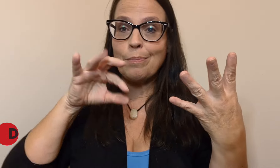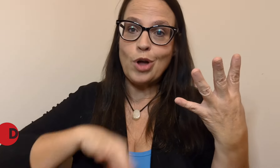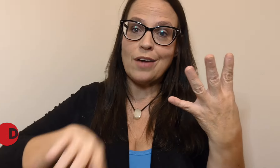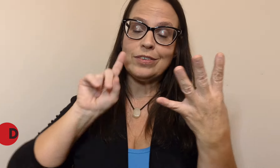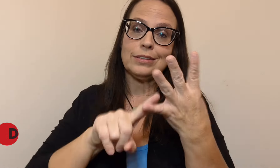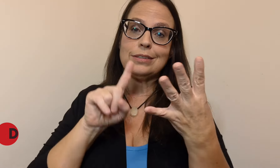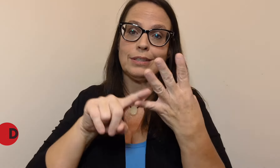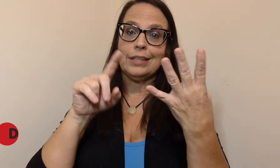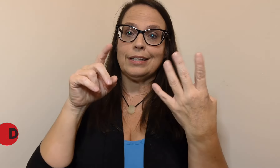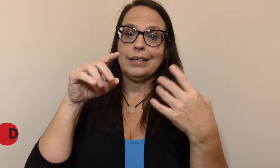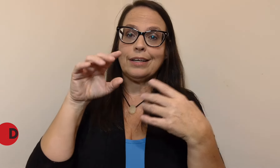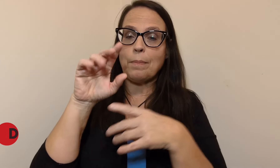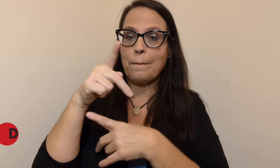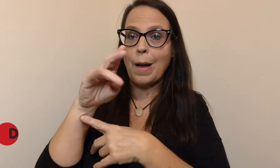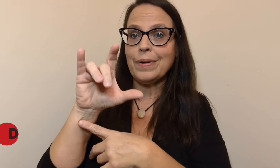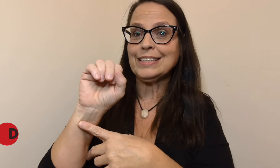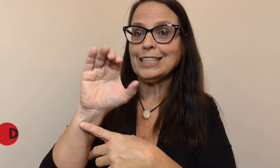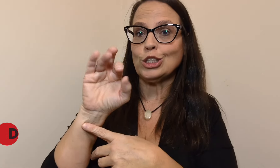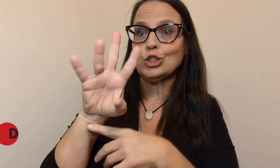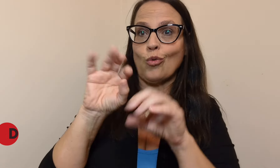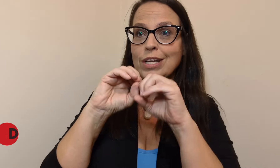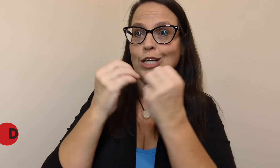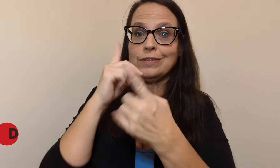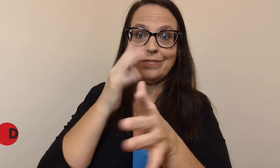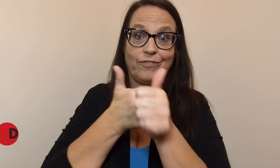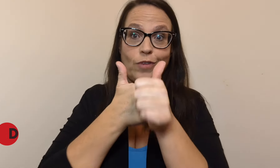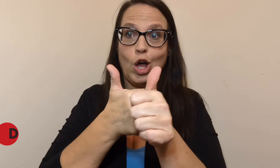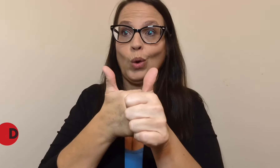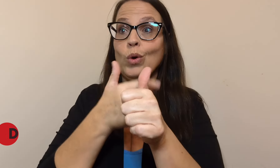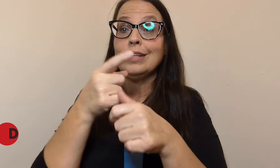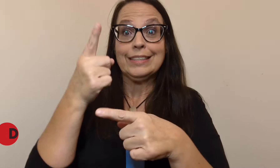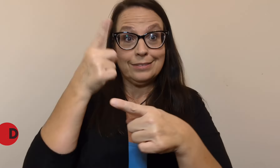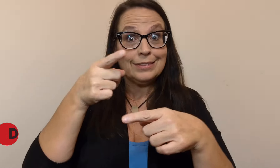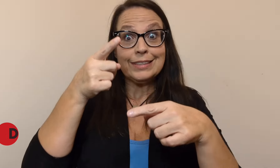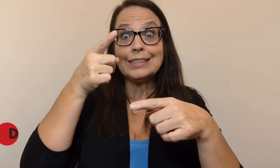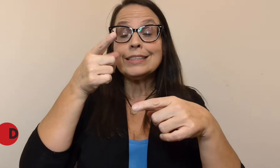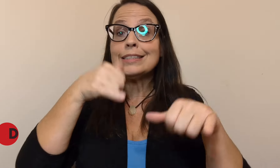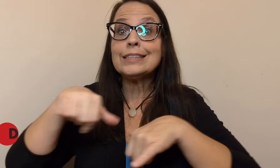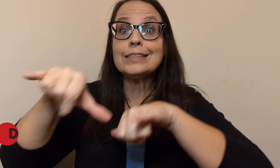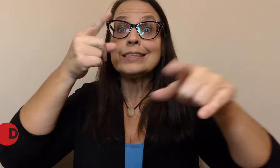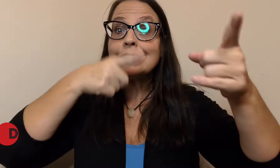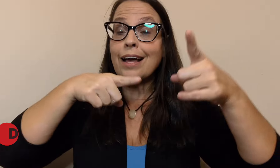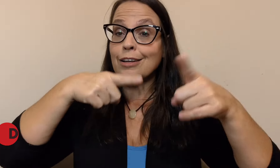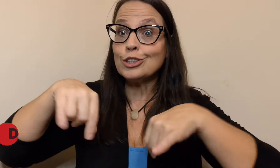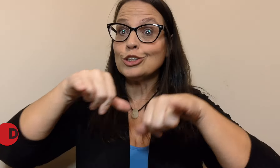non-profits and public sector organizations to follow.